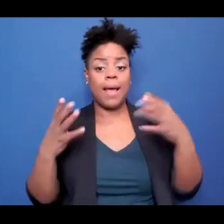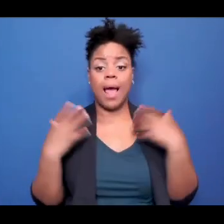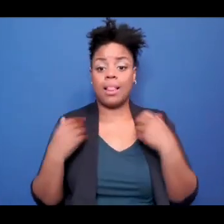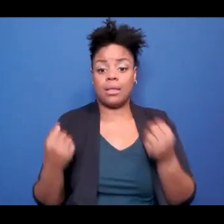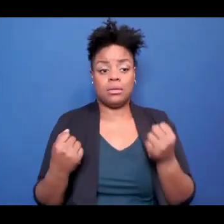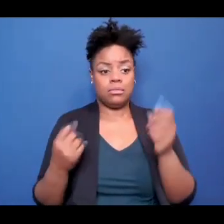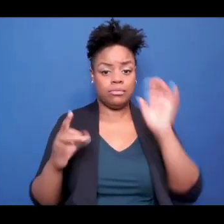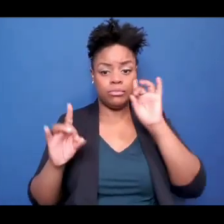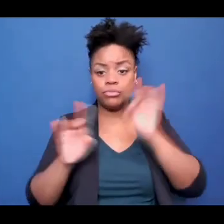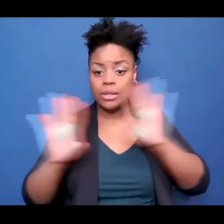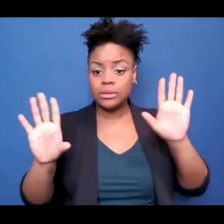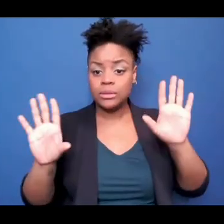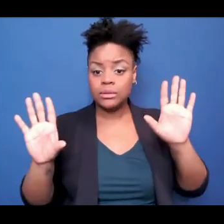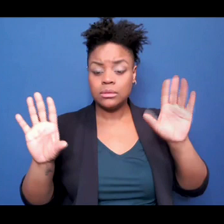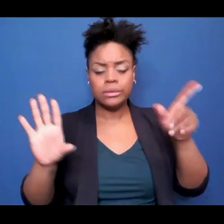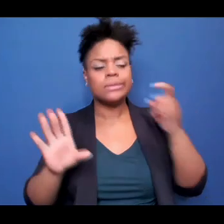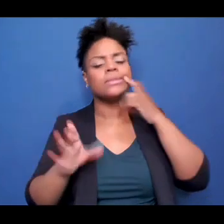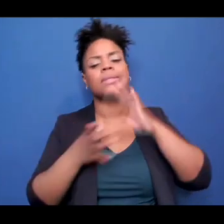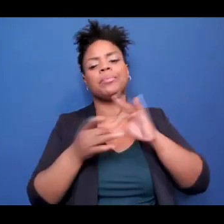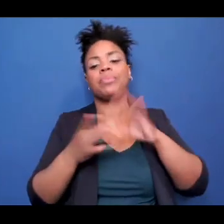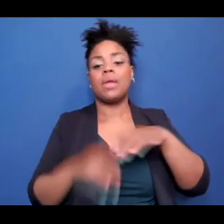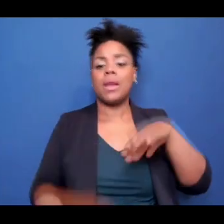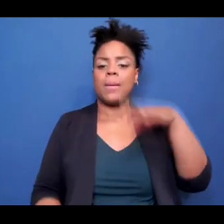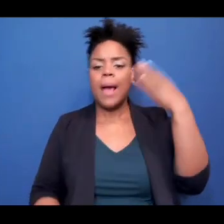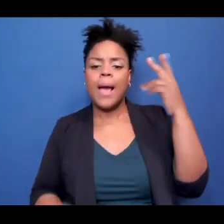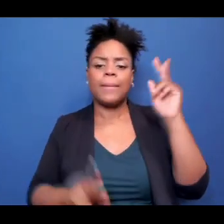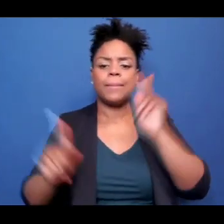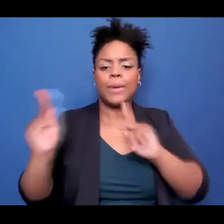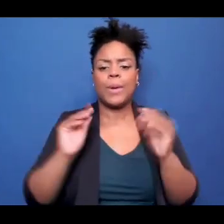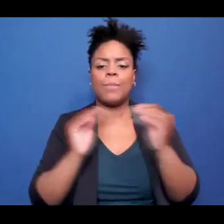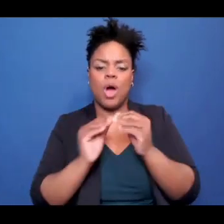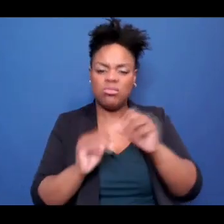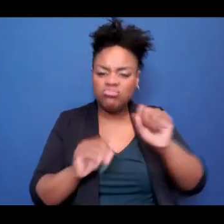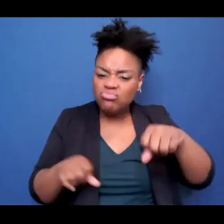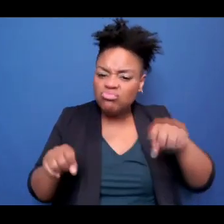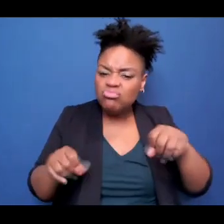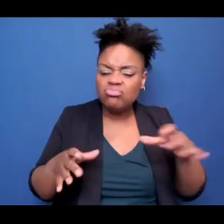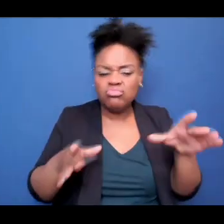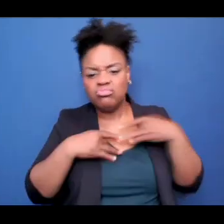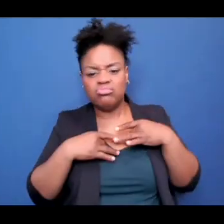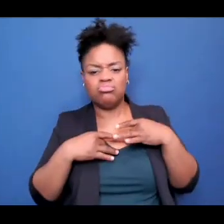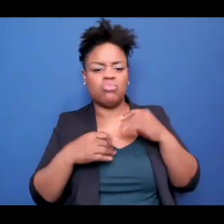MUSING ABOUT THE REASONS BLACK PEOPLE MIGHT BE MORE SUSCEPTIBLE TO COVID-19, HE STATED, QUOTE,